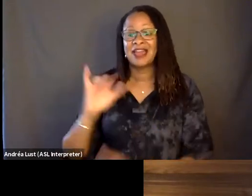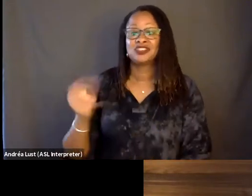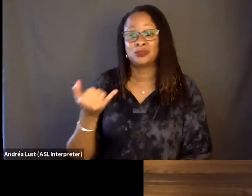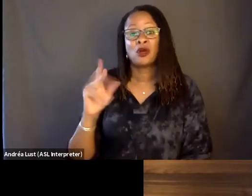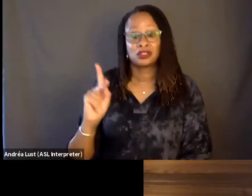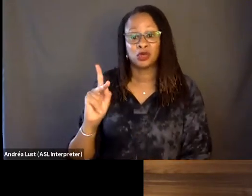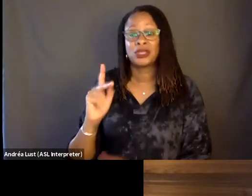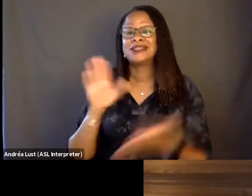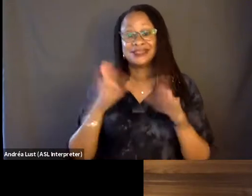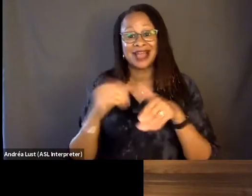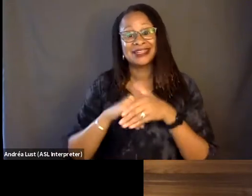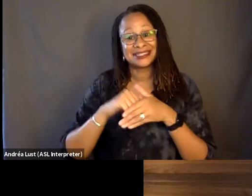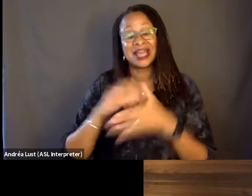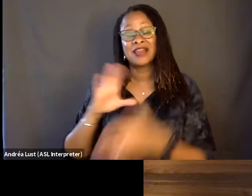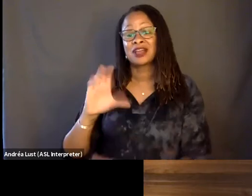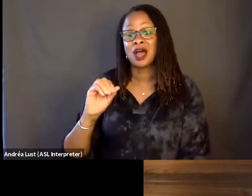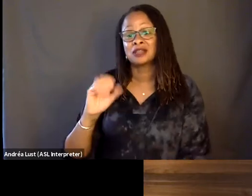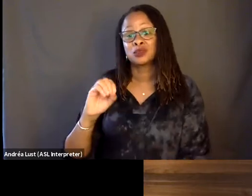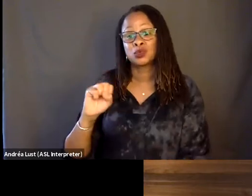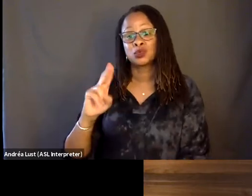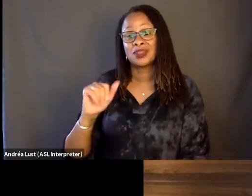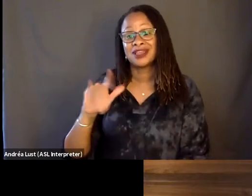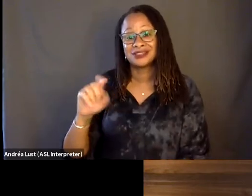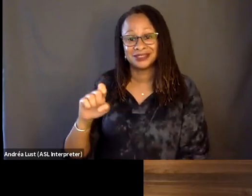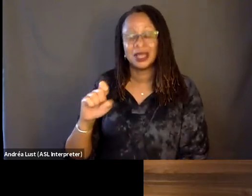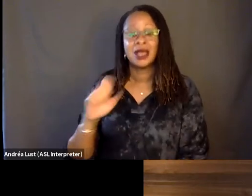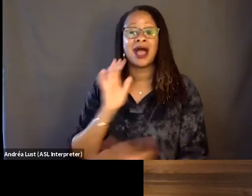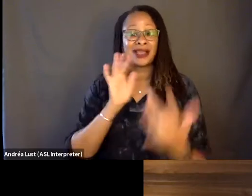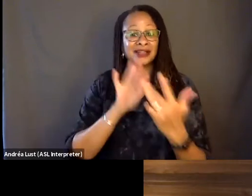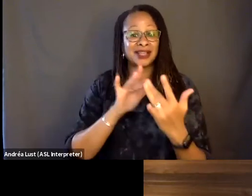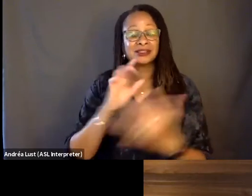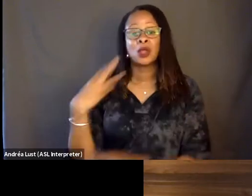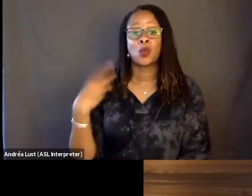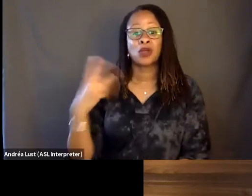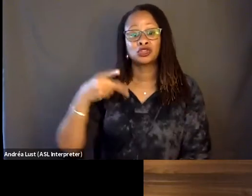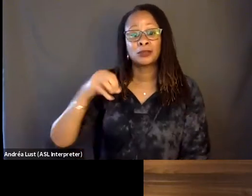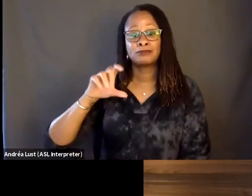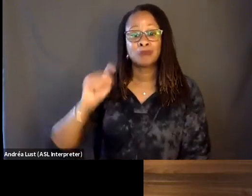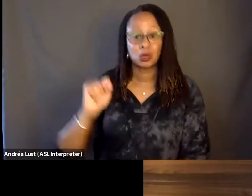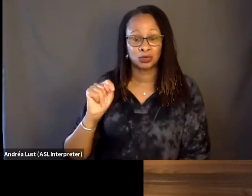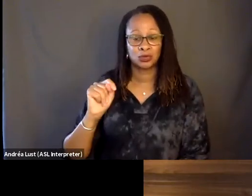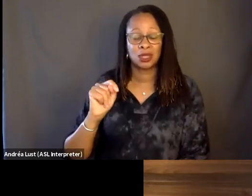I reached out to the Washington Post that day and sent an email, and was so warmly responded to.